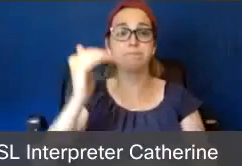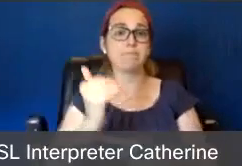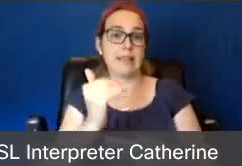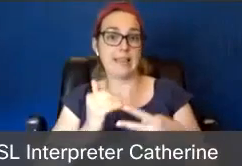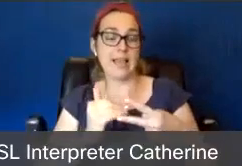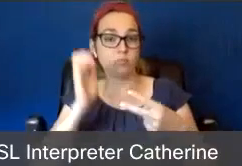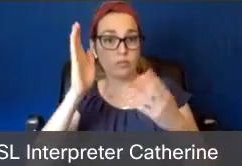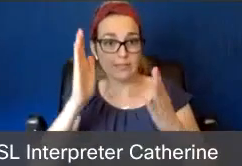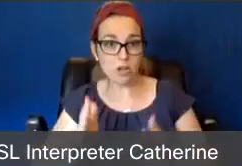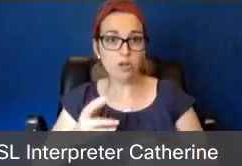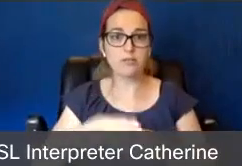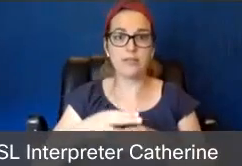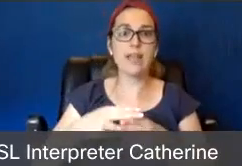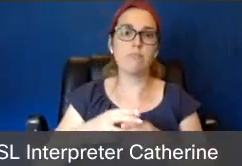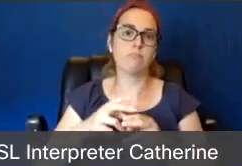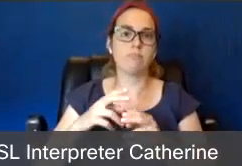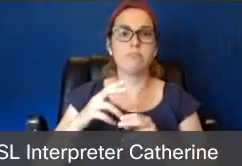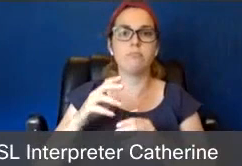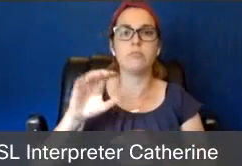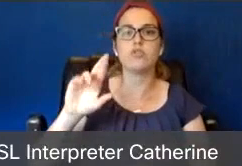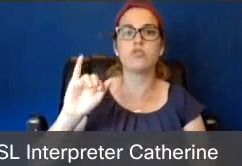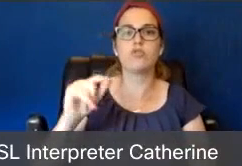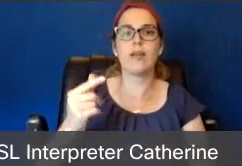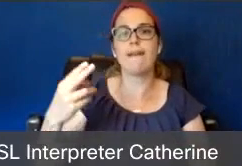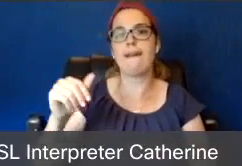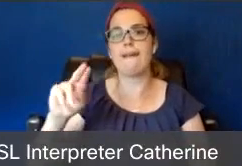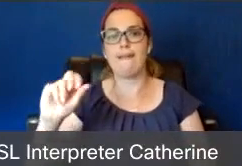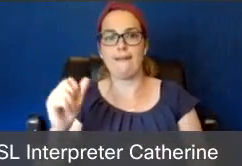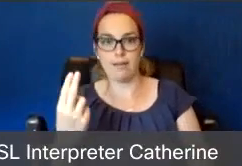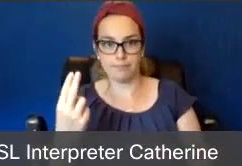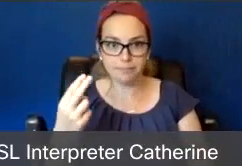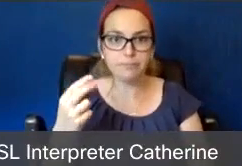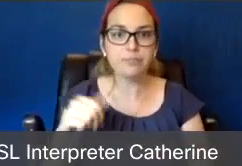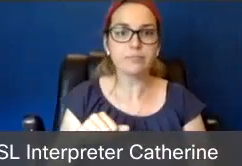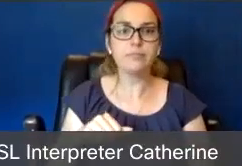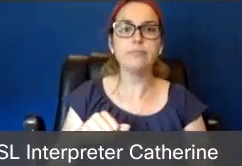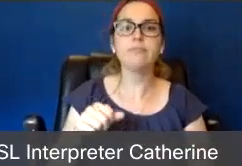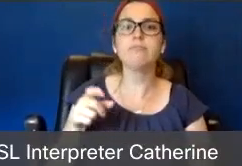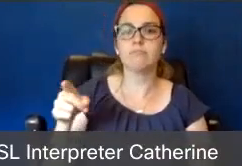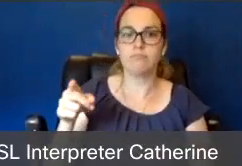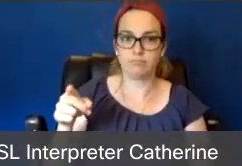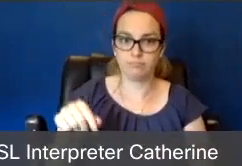A graduate of Canisius College and the University of Buffalo School of Law, the Honorable Craig D. Hannah